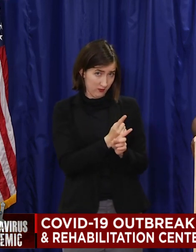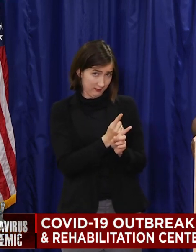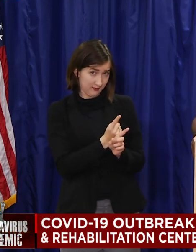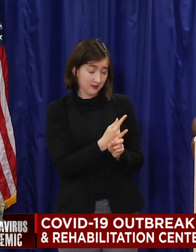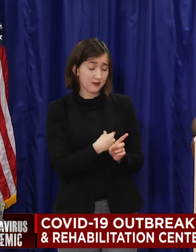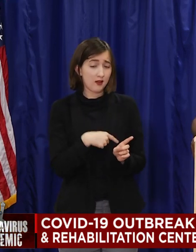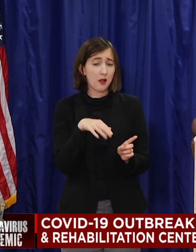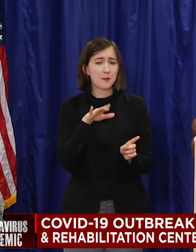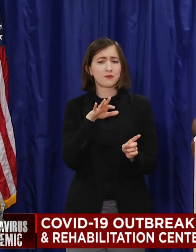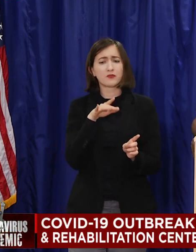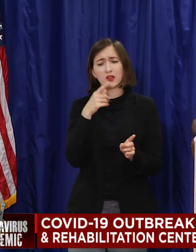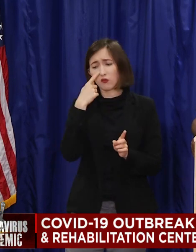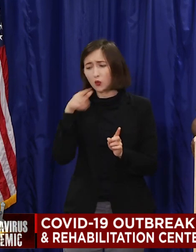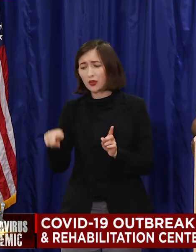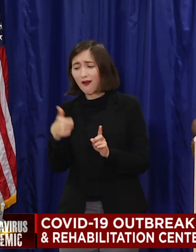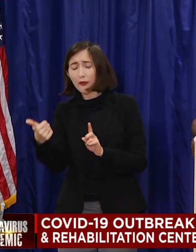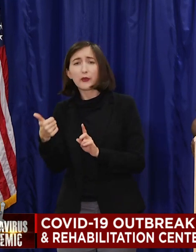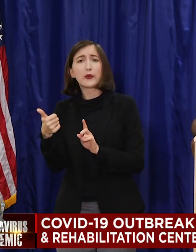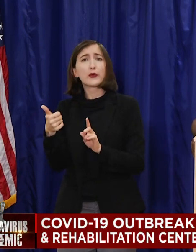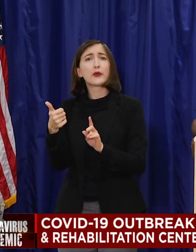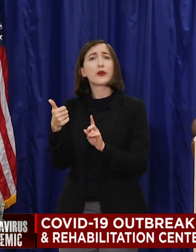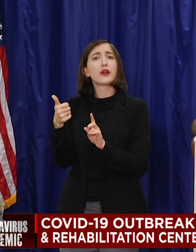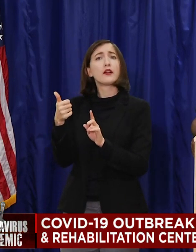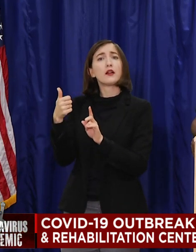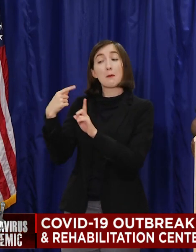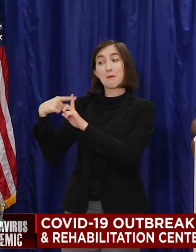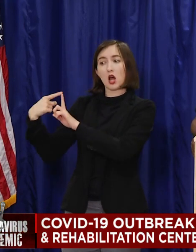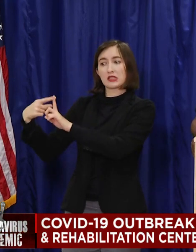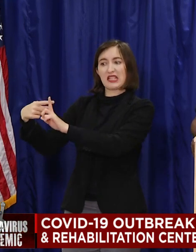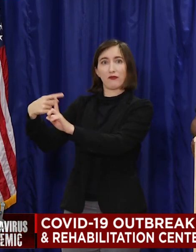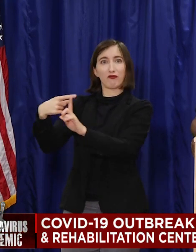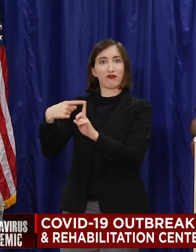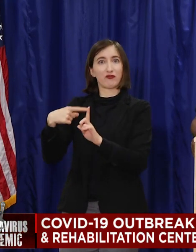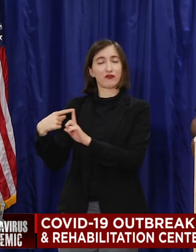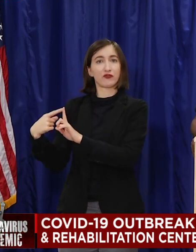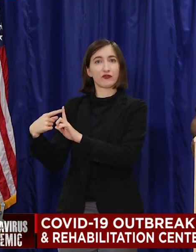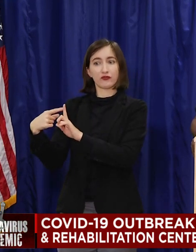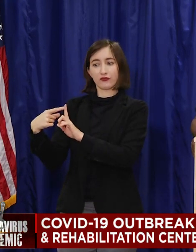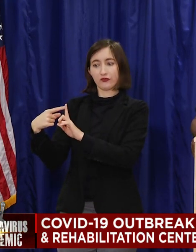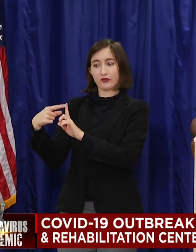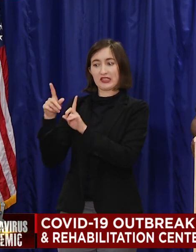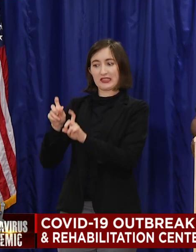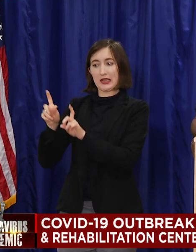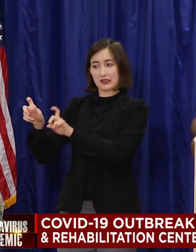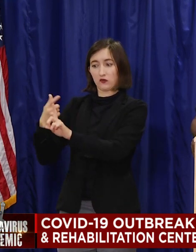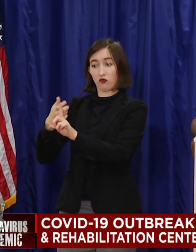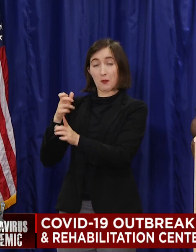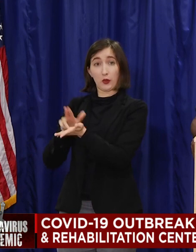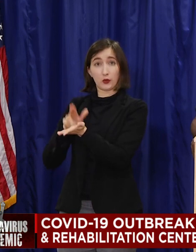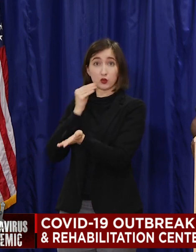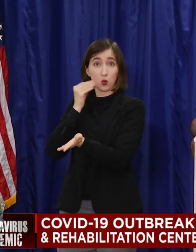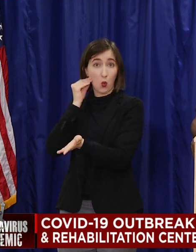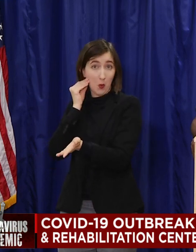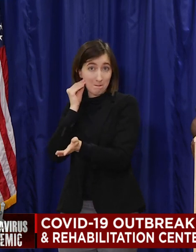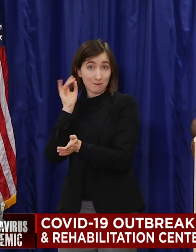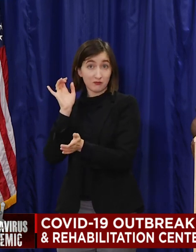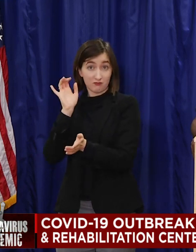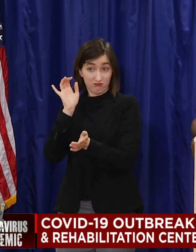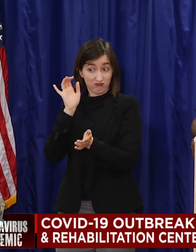TRANSPARENTLY NOW. THIS NEWS CONFERENCE PERHAPS A SIGN OF THAT THAT THEY'RE NOT GOING TO CONFERENCE PERHAPS A SIGN OF THAT THAT THEY'RE NOT GOING TO BE HOLDING BACK AS MUCH THAT THAT THEY'RE NOT GOING TO BE HOLDING BACK AS MUCH INFORMATION AS WE'VE BE HOLDING BACK AS MUCH INFORMATION AS WE'VE BEEN EARLY ON WHEN THIS FIRE IS